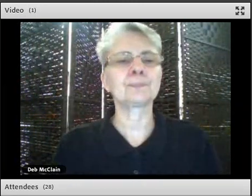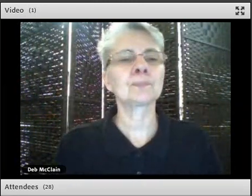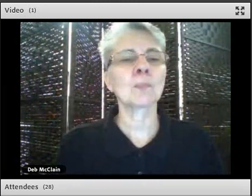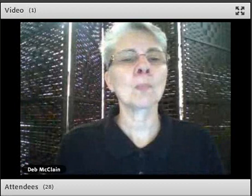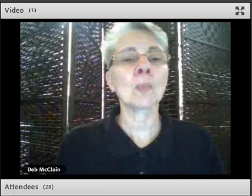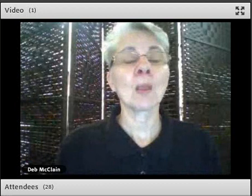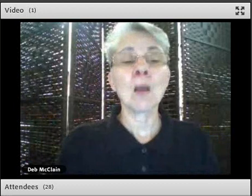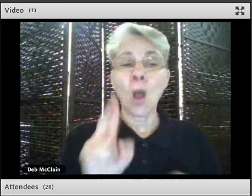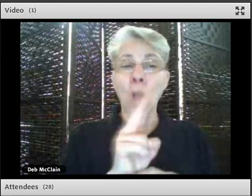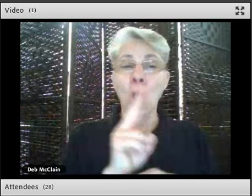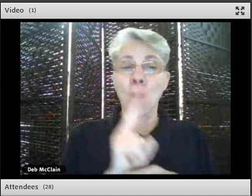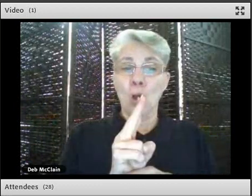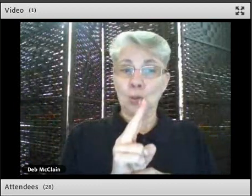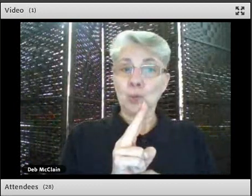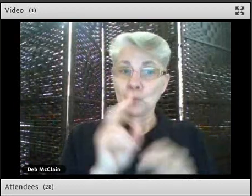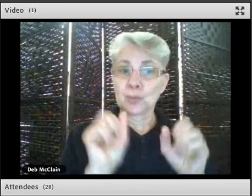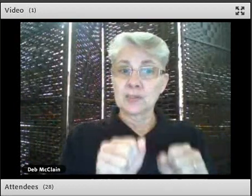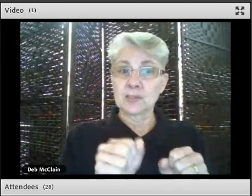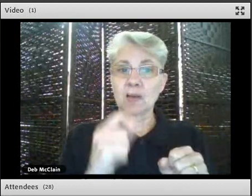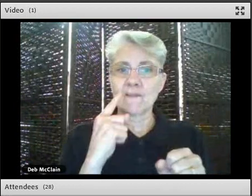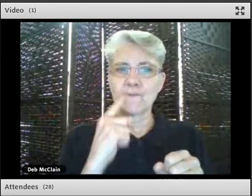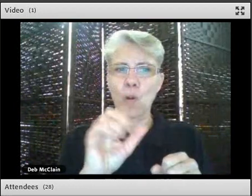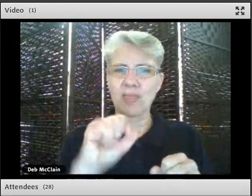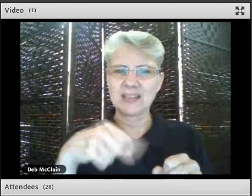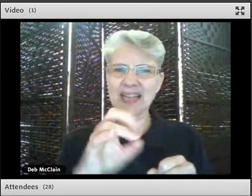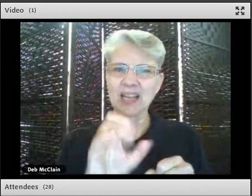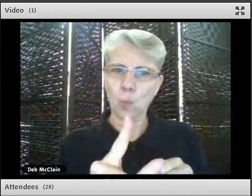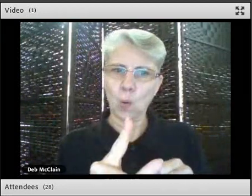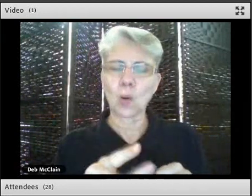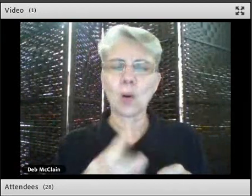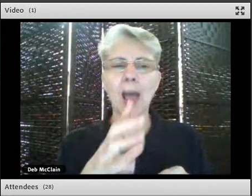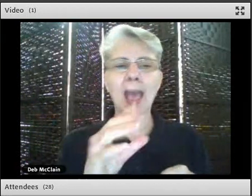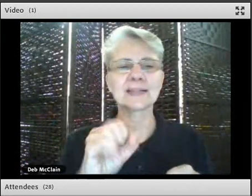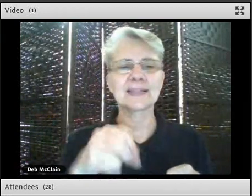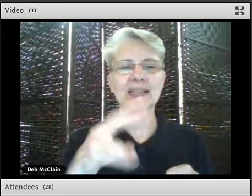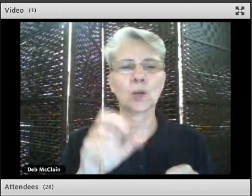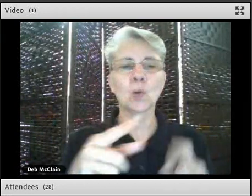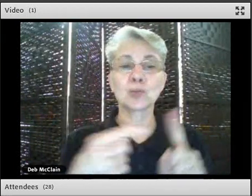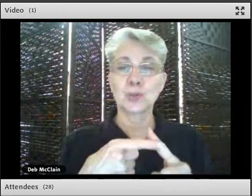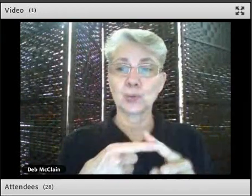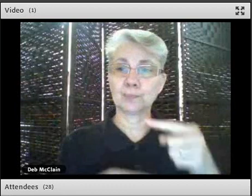that we're cataloging. So, "Harry Potter and the Half-Blood Prince"